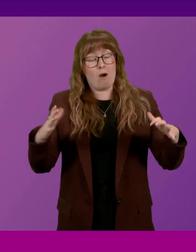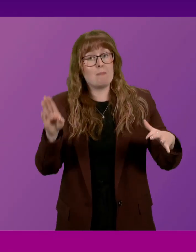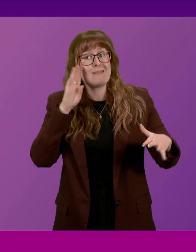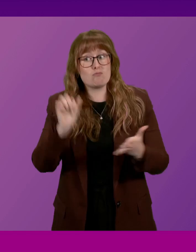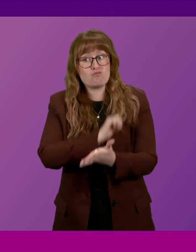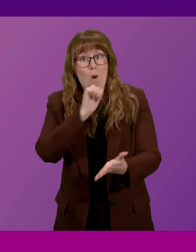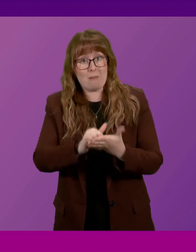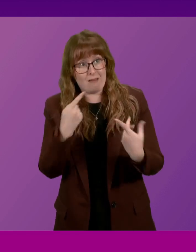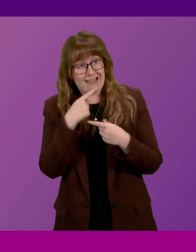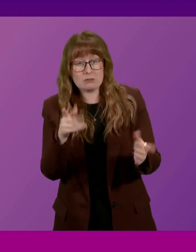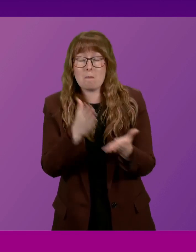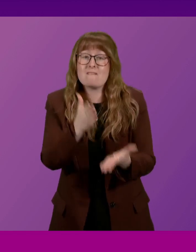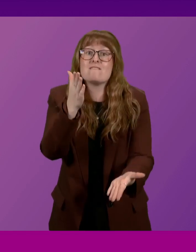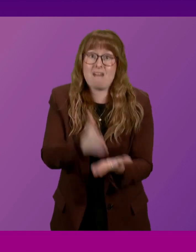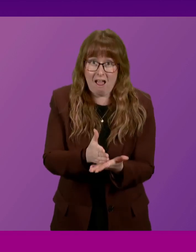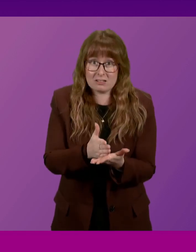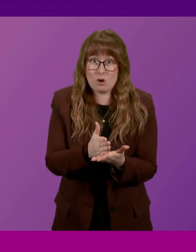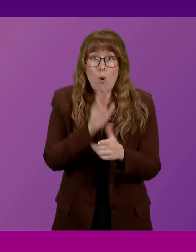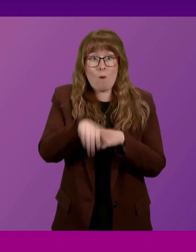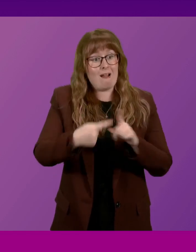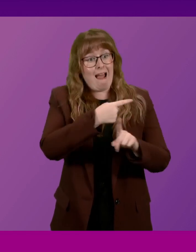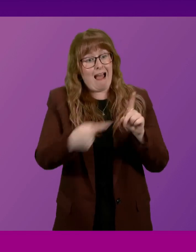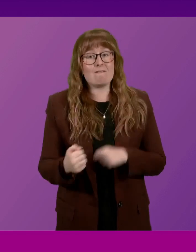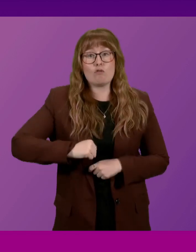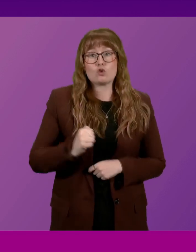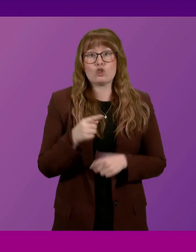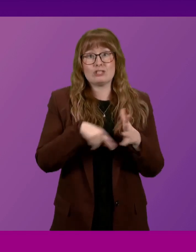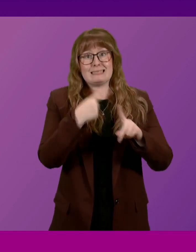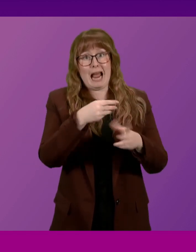I repeat that it is a fact that more than half of Scottish taxpayers continue to pay